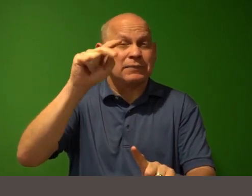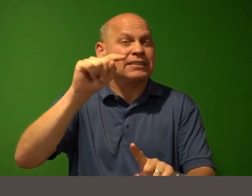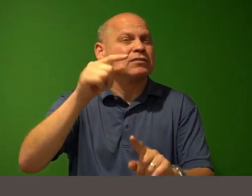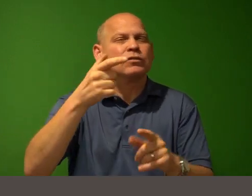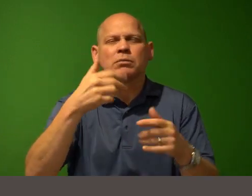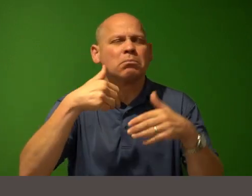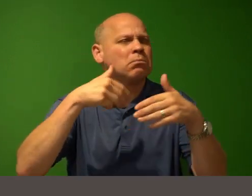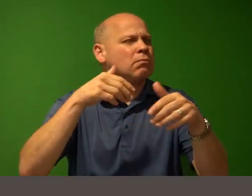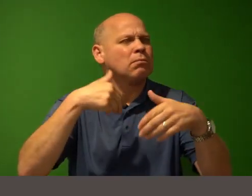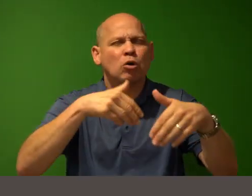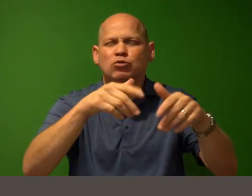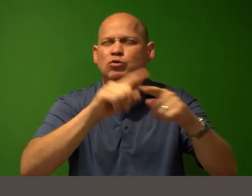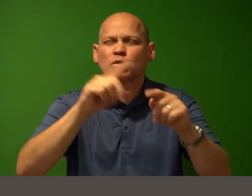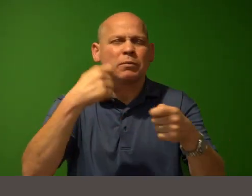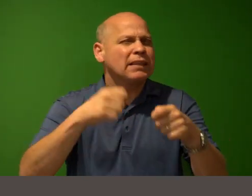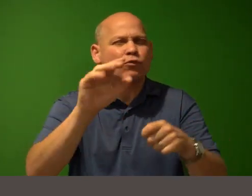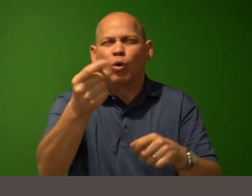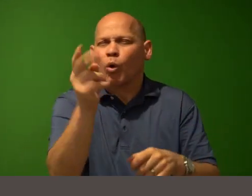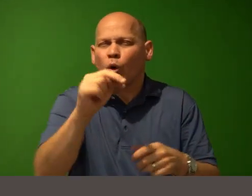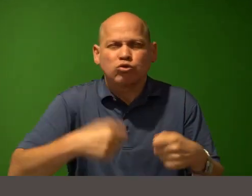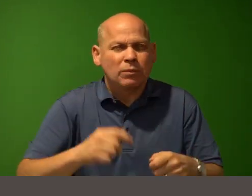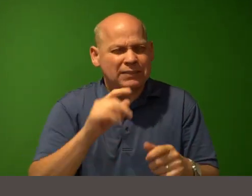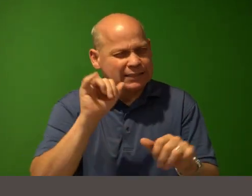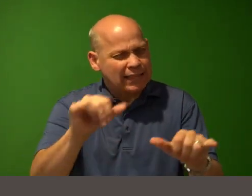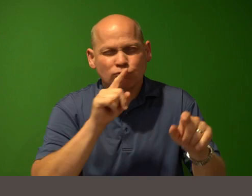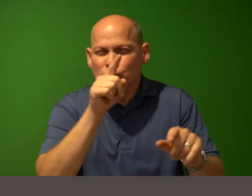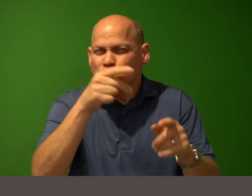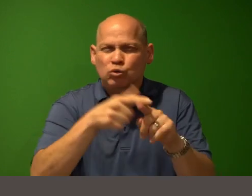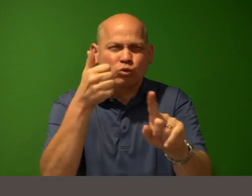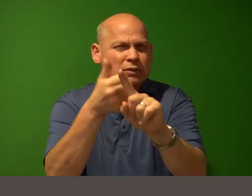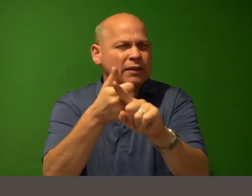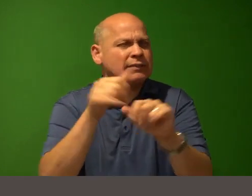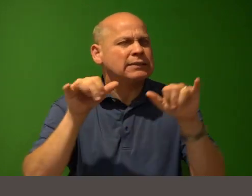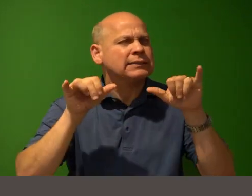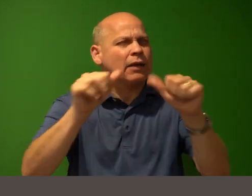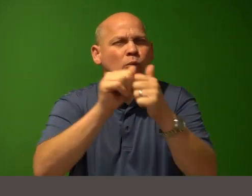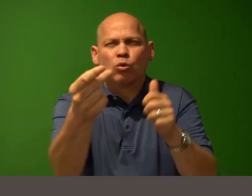Stay true to yourself and stick to your own sound. Thank you so much.